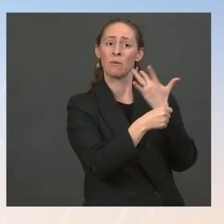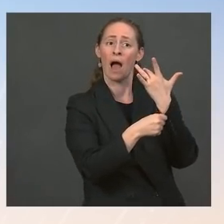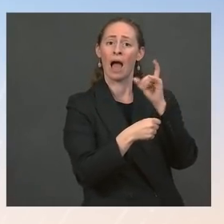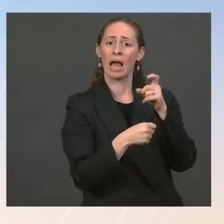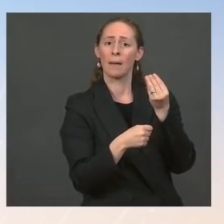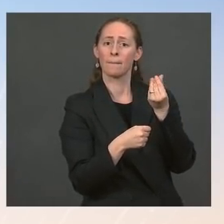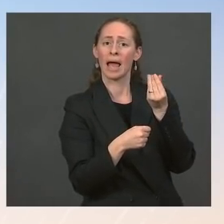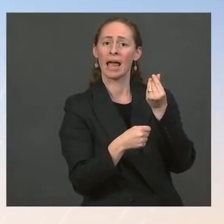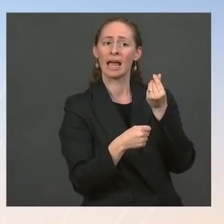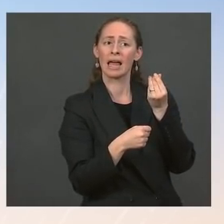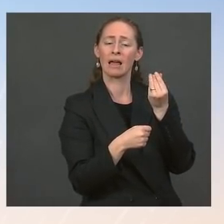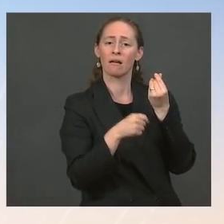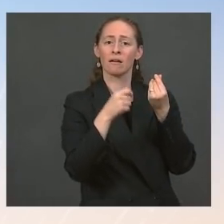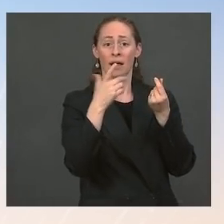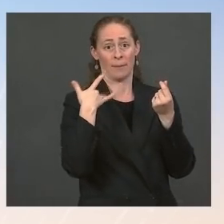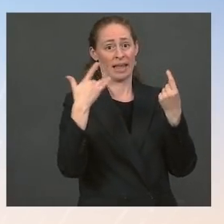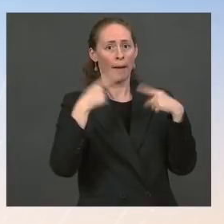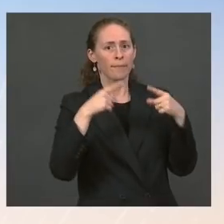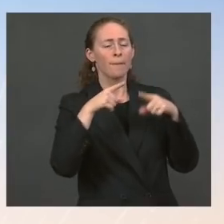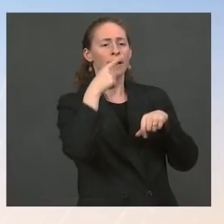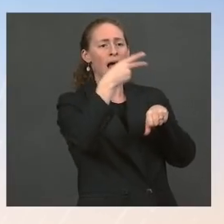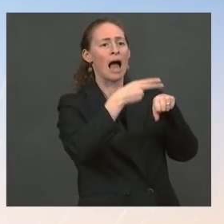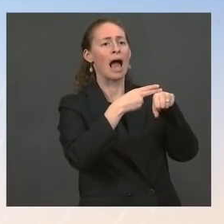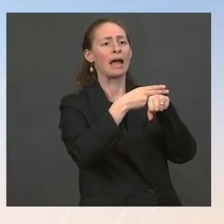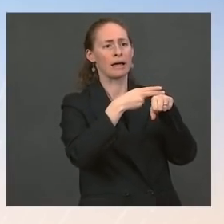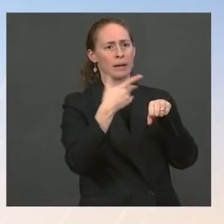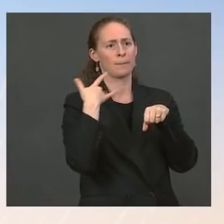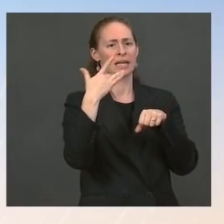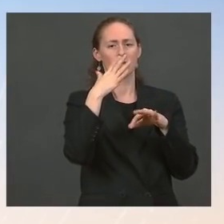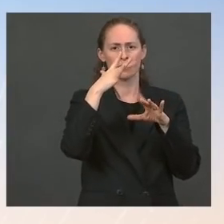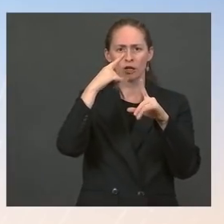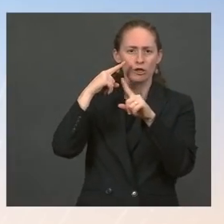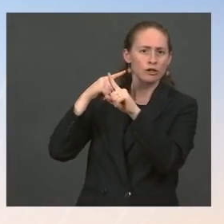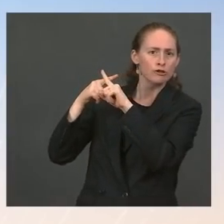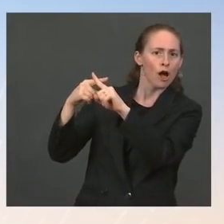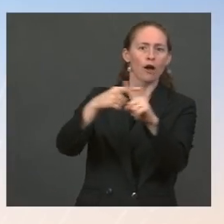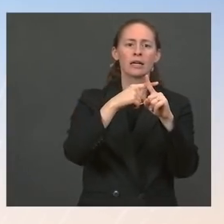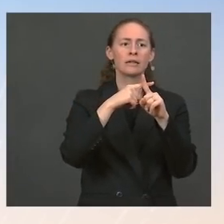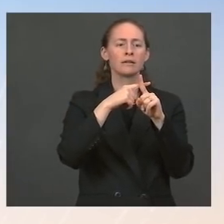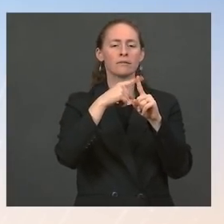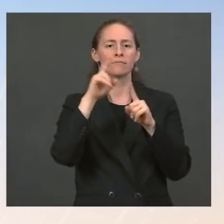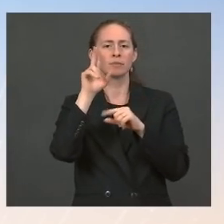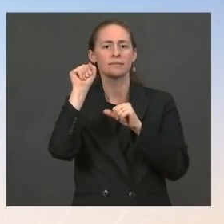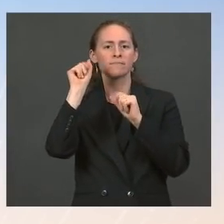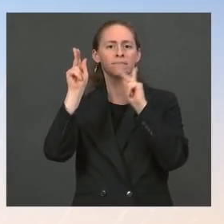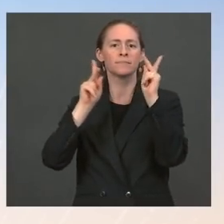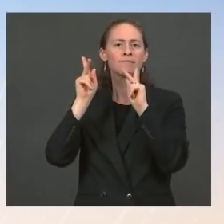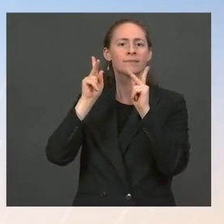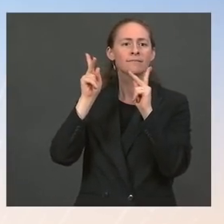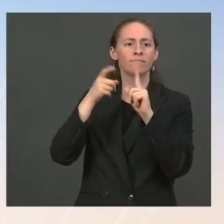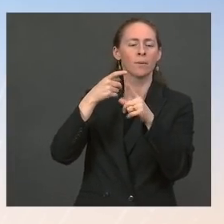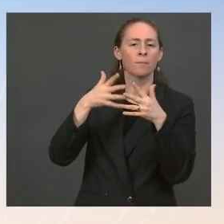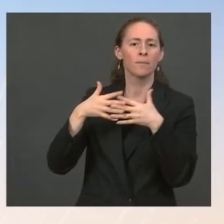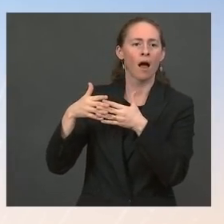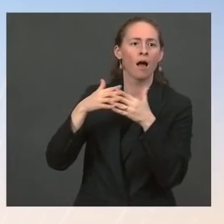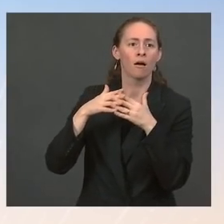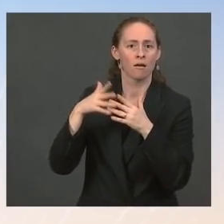but they are targeted toward U.S. citizens, people who are presumed to have the funding and ability to pay those ransoms.